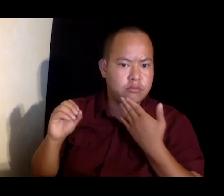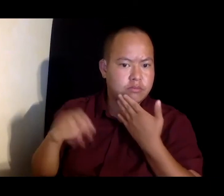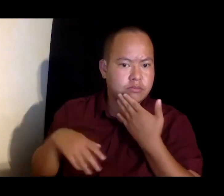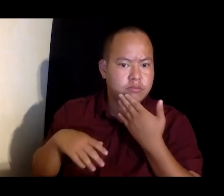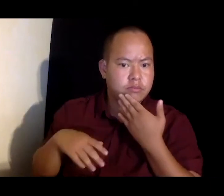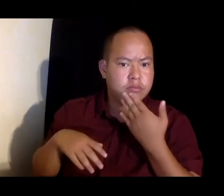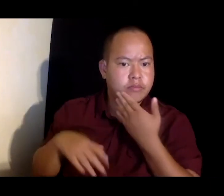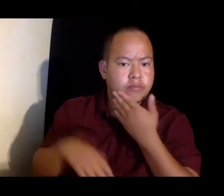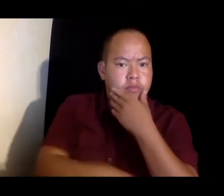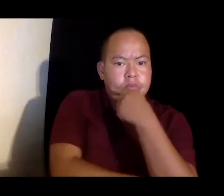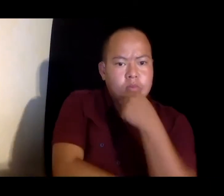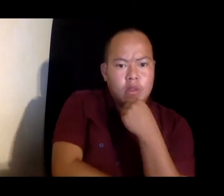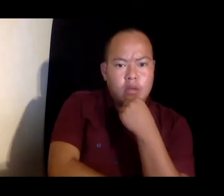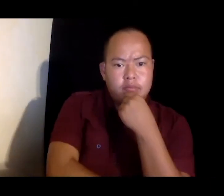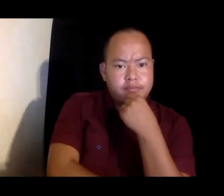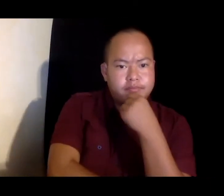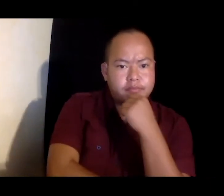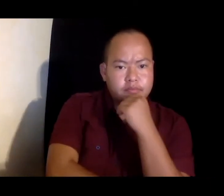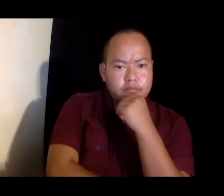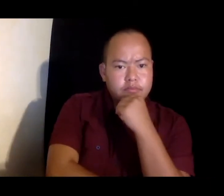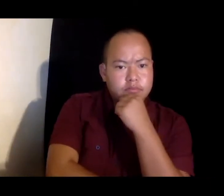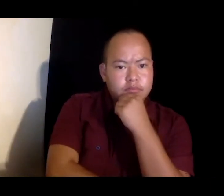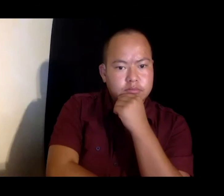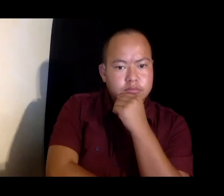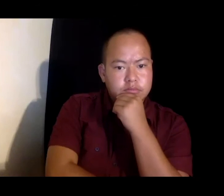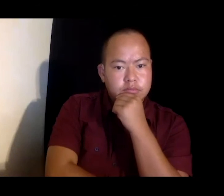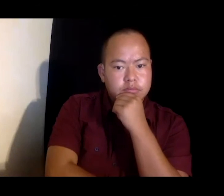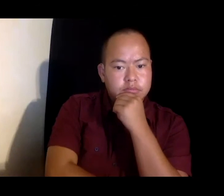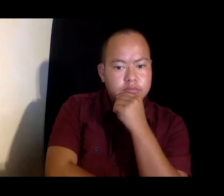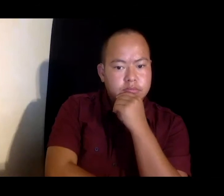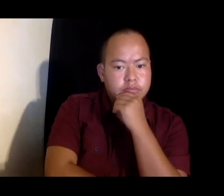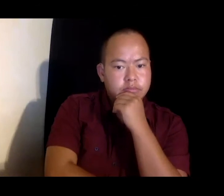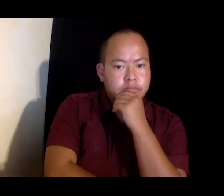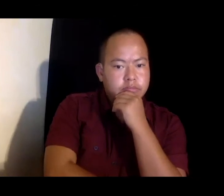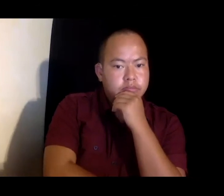Yeah, they were proven guilty. It was on the record.